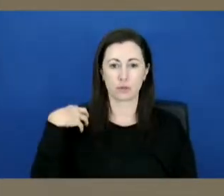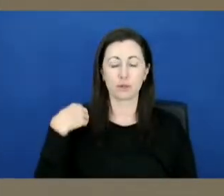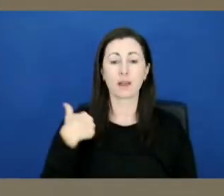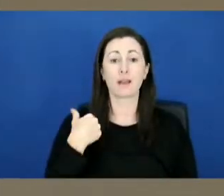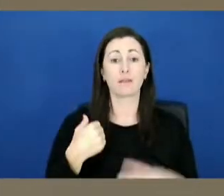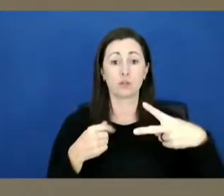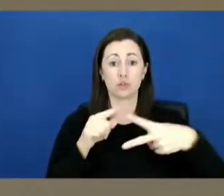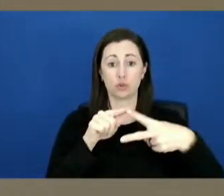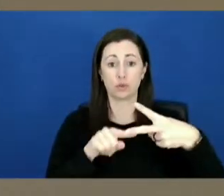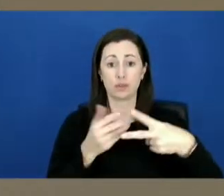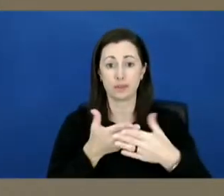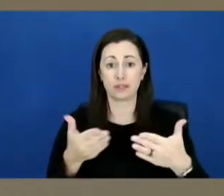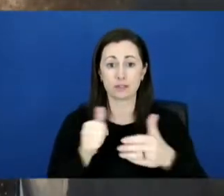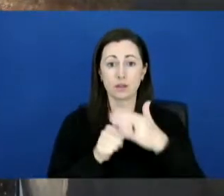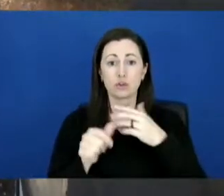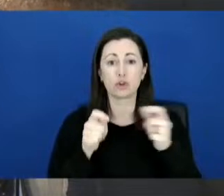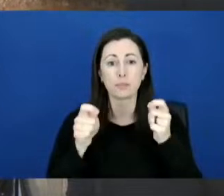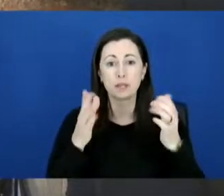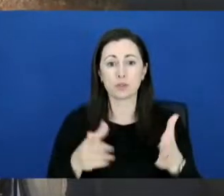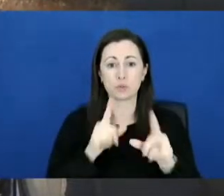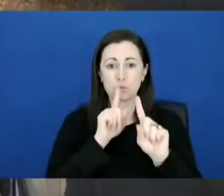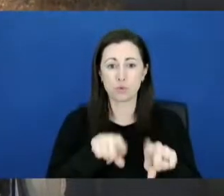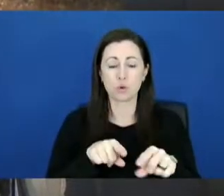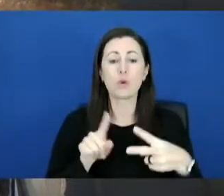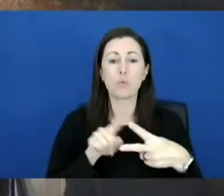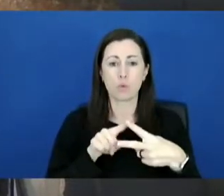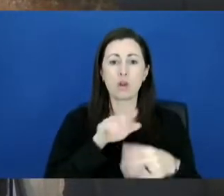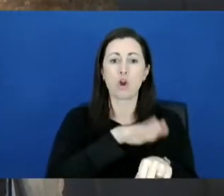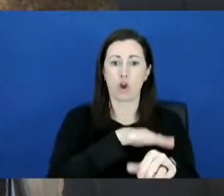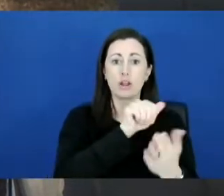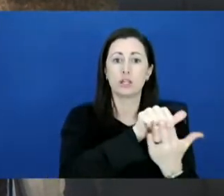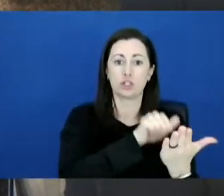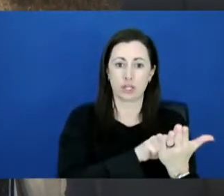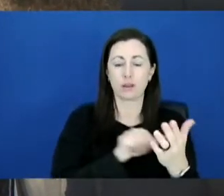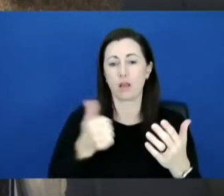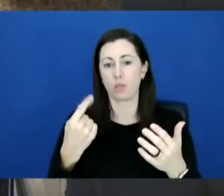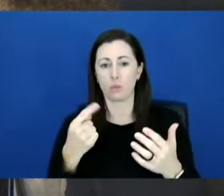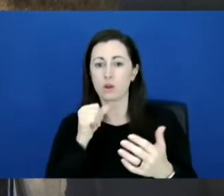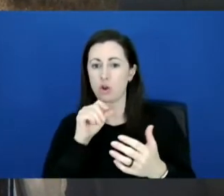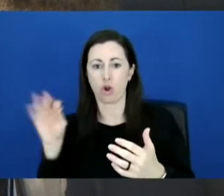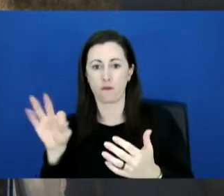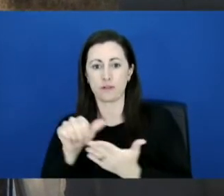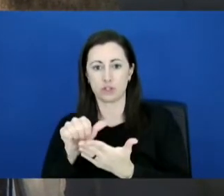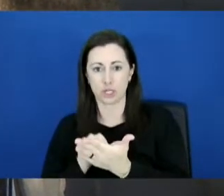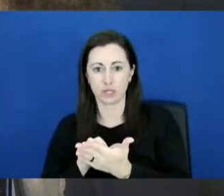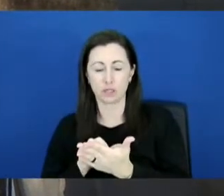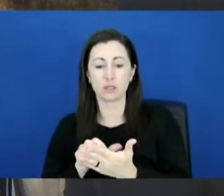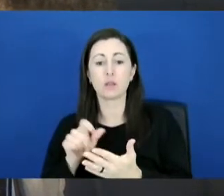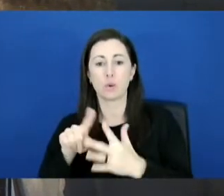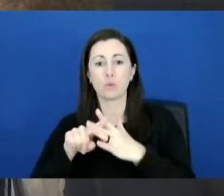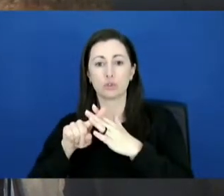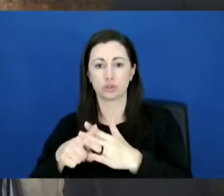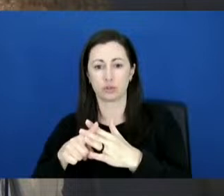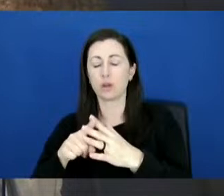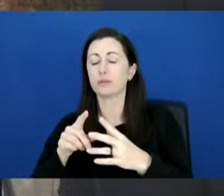FOR THE MANAGER'S REPORT. THANK YOU. I HAVE TWO ITEMS THAT ARE MY MANAGER'S REPORT, ONE STATED ON